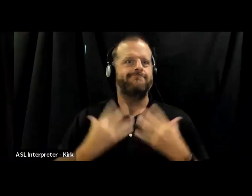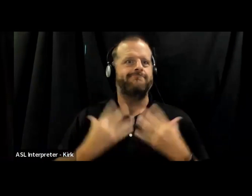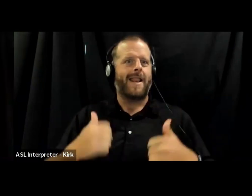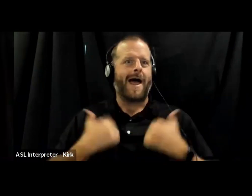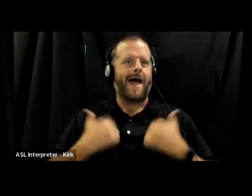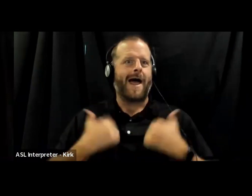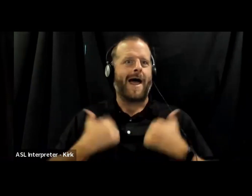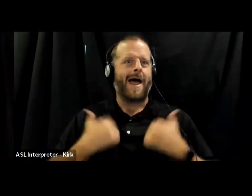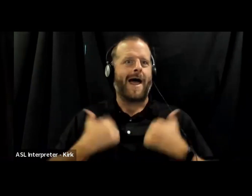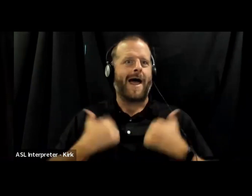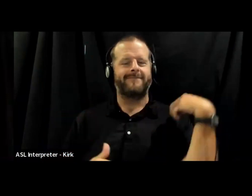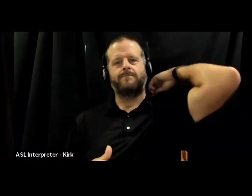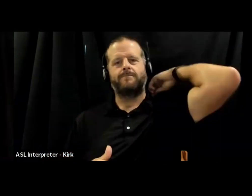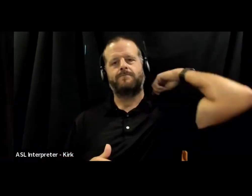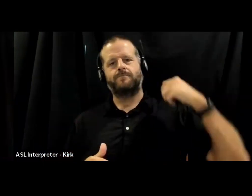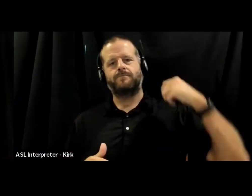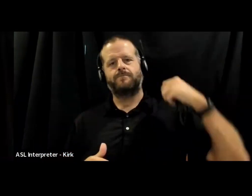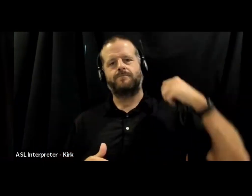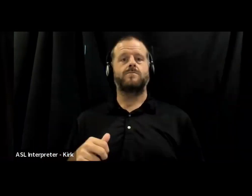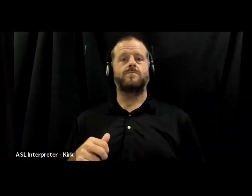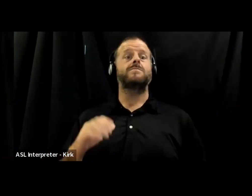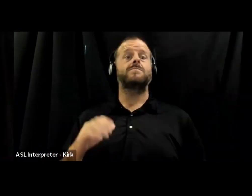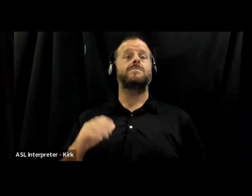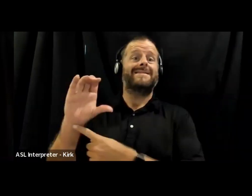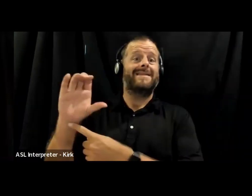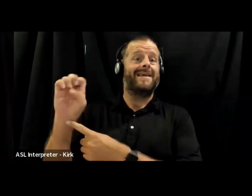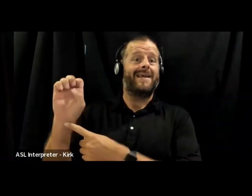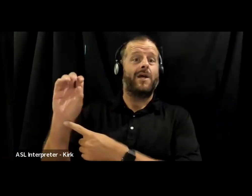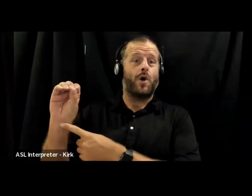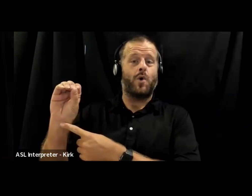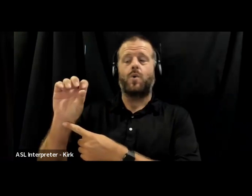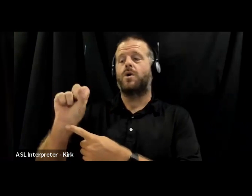Our CEO, Sue Ruzenski, is leading us on